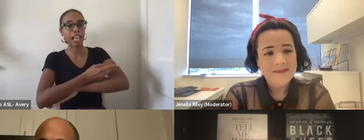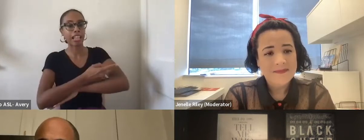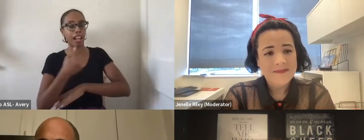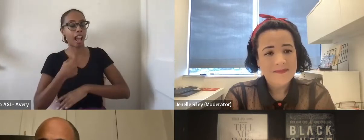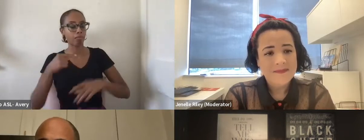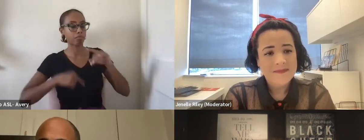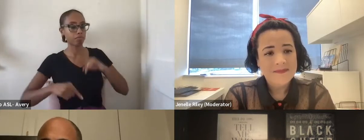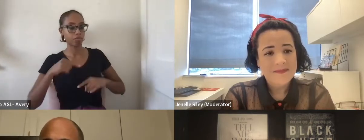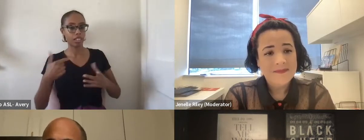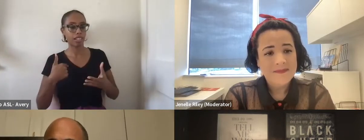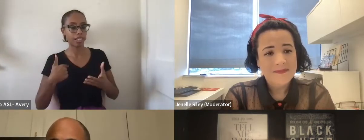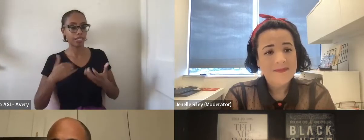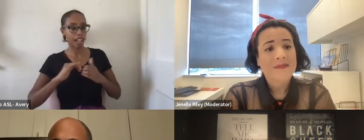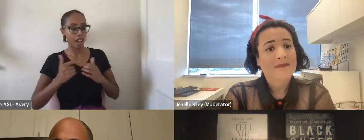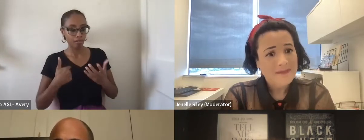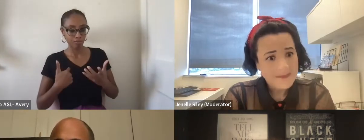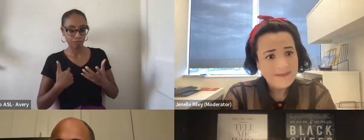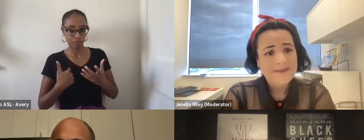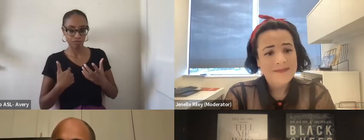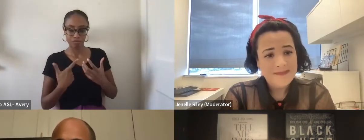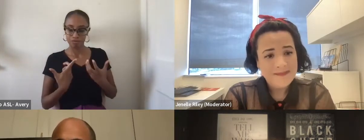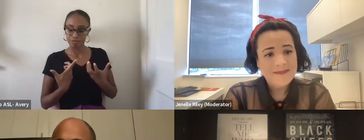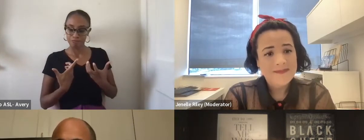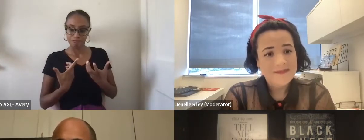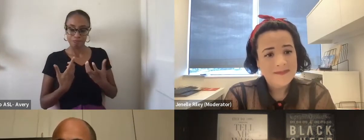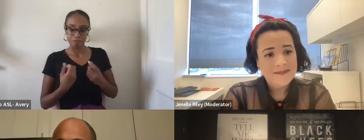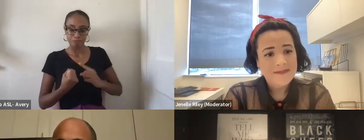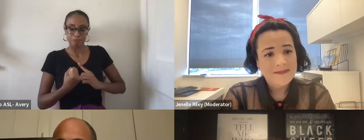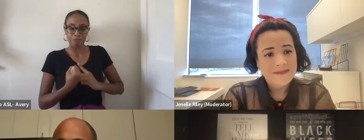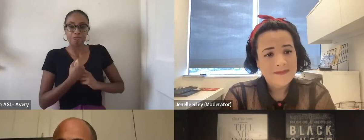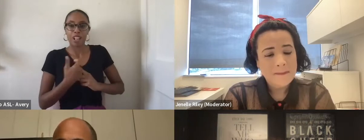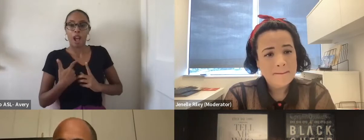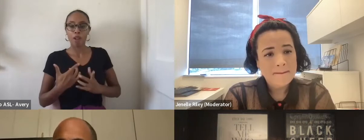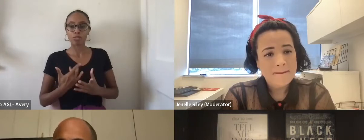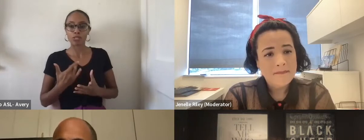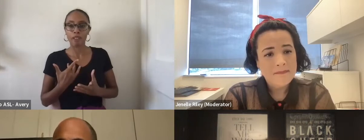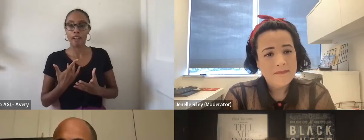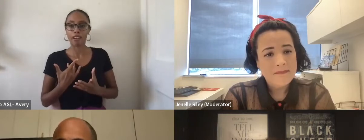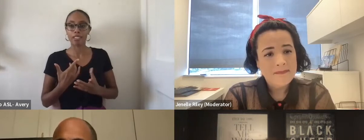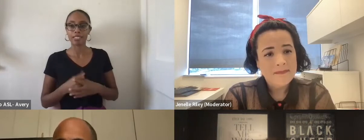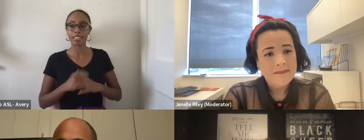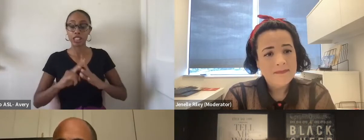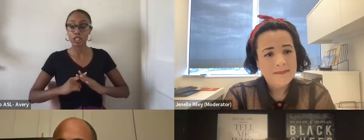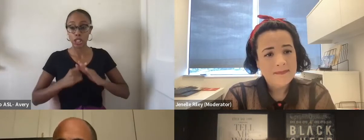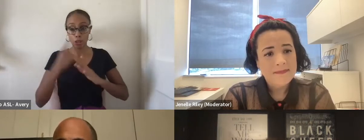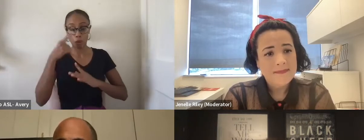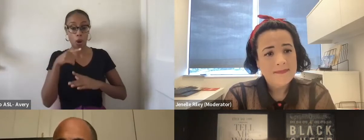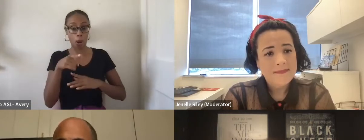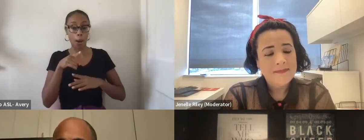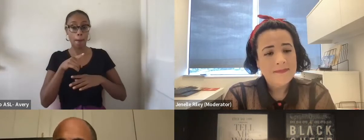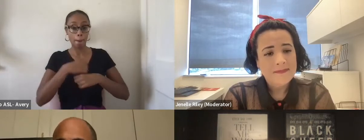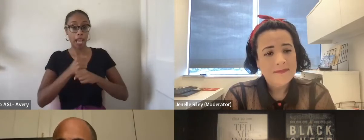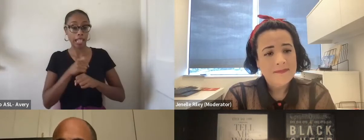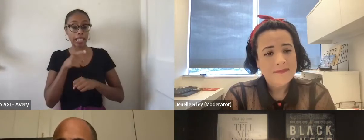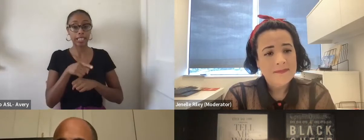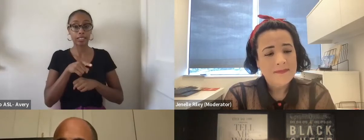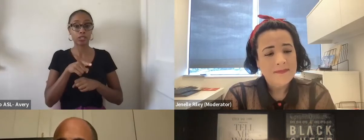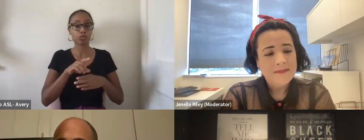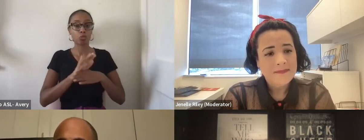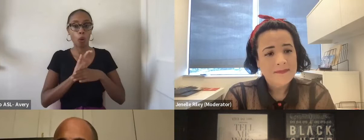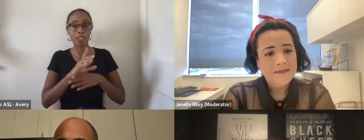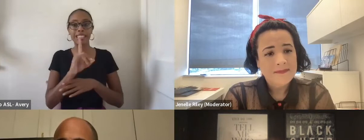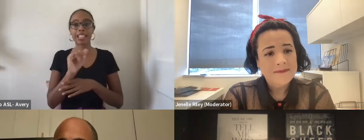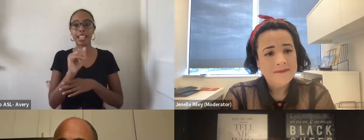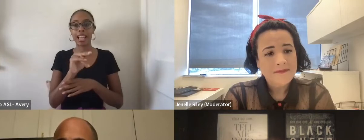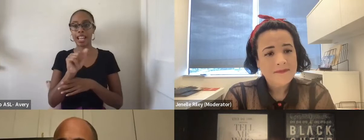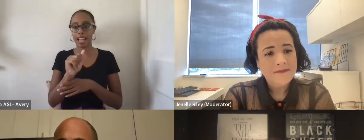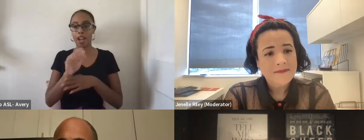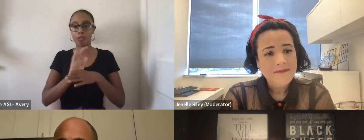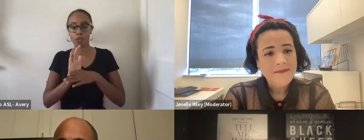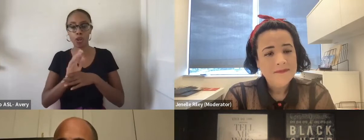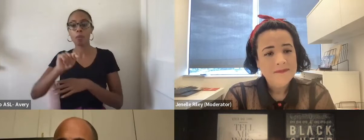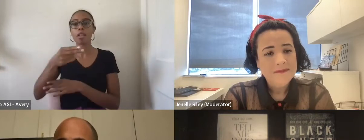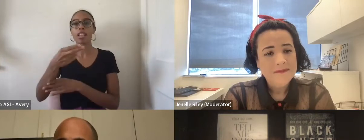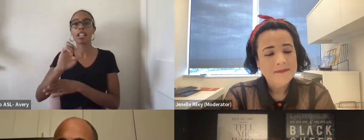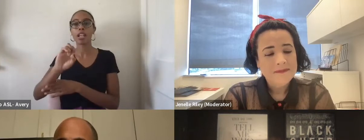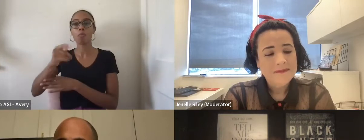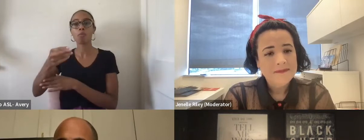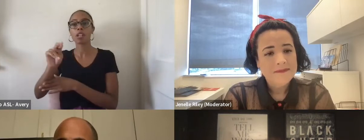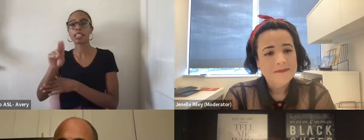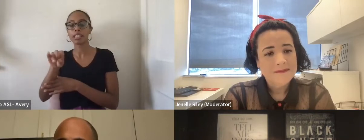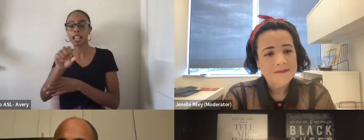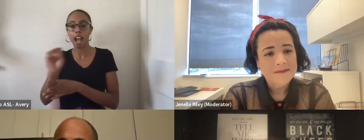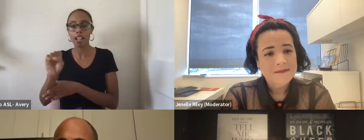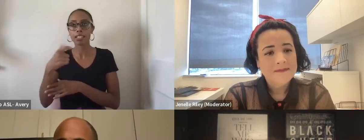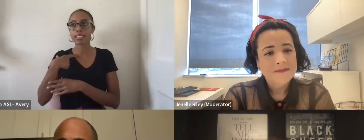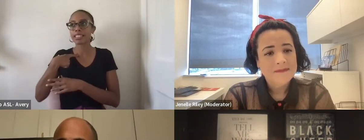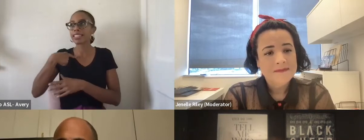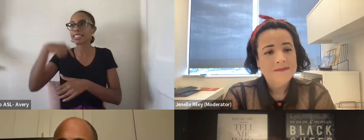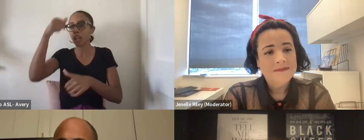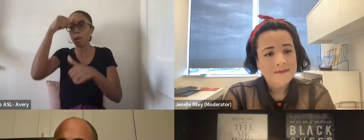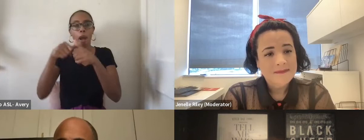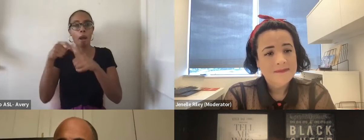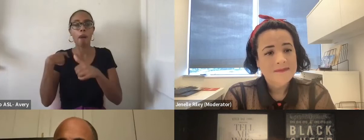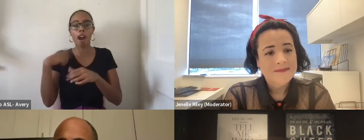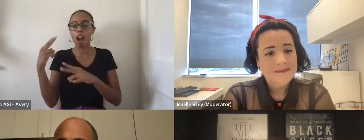The starting point for making Diana film the THE PRINCESS was a very vivid memory I had back in